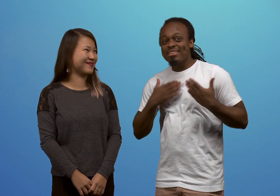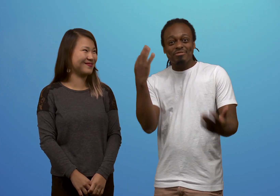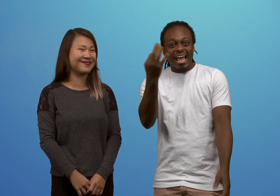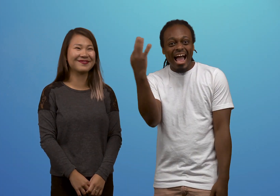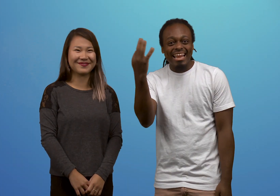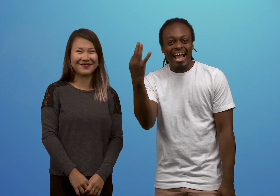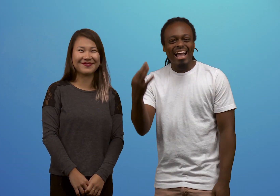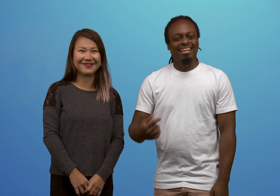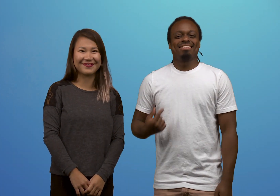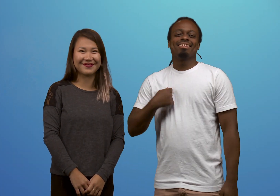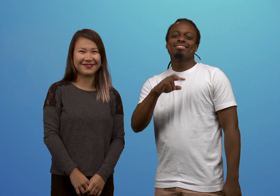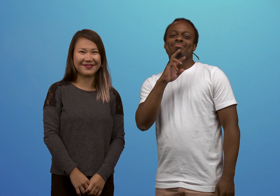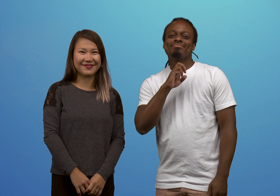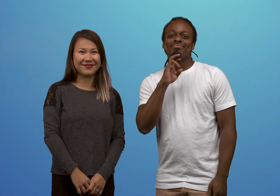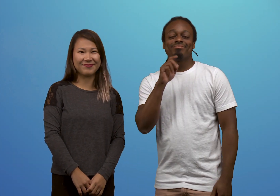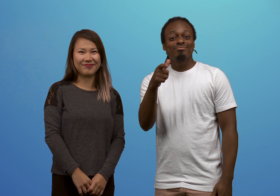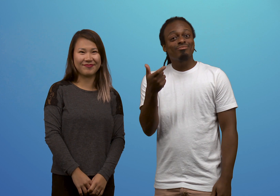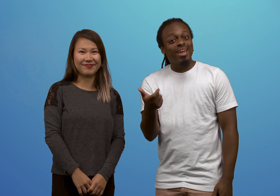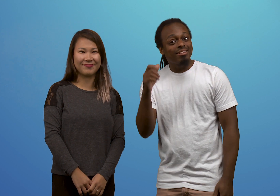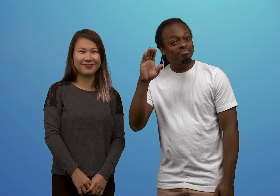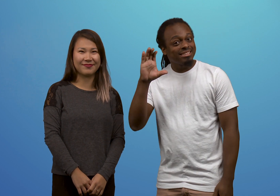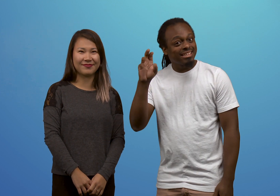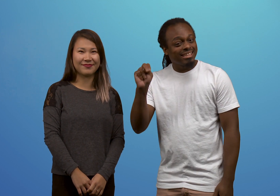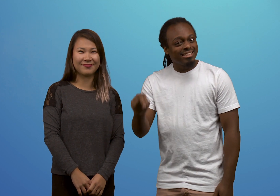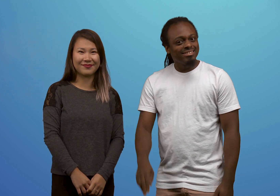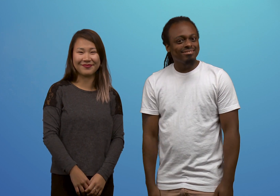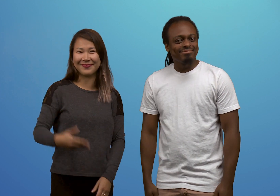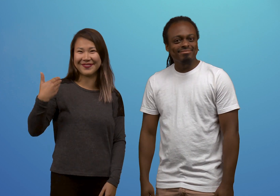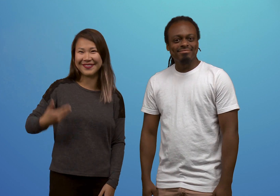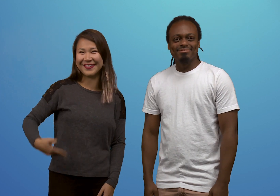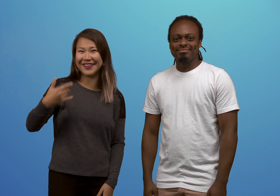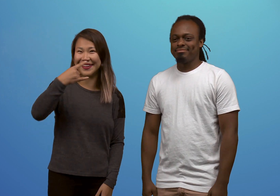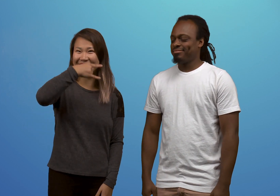Kendell: Happy Friday, everyone! I’m Kendell and you’re watching Brick City News.